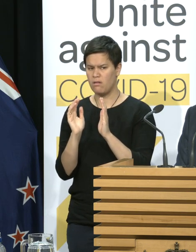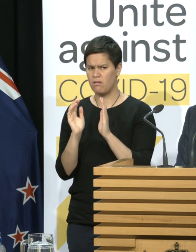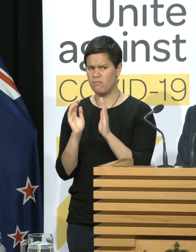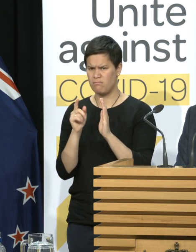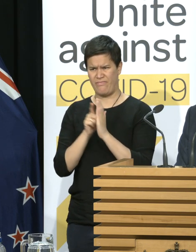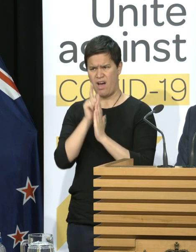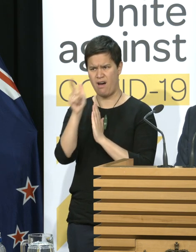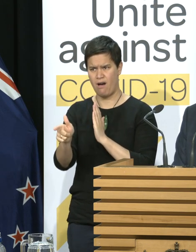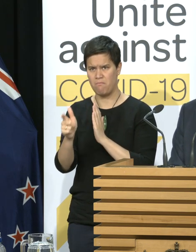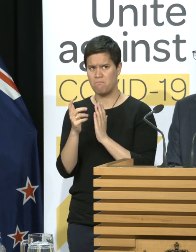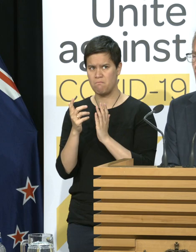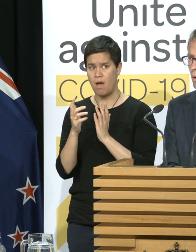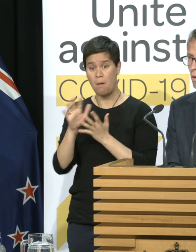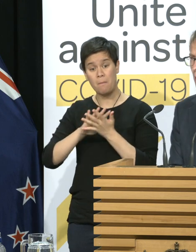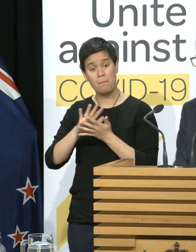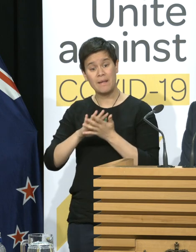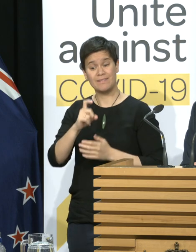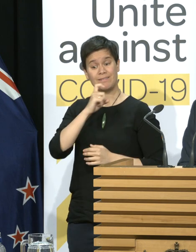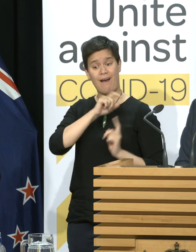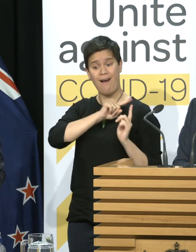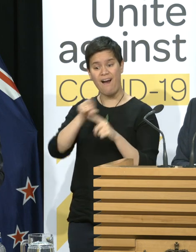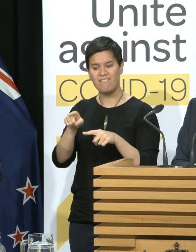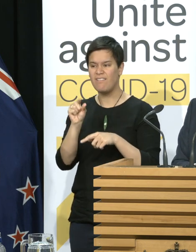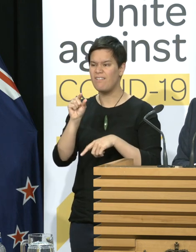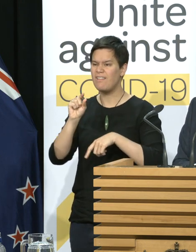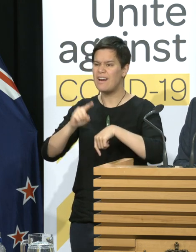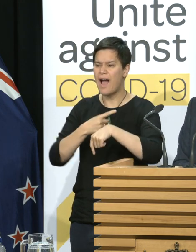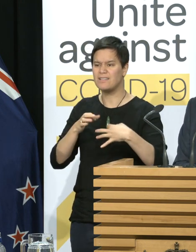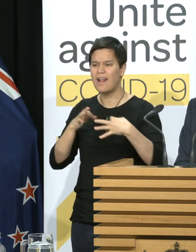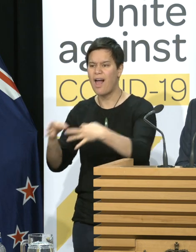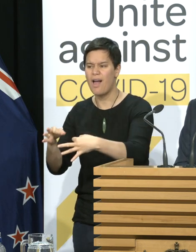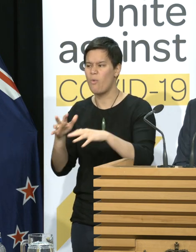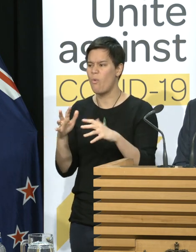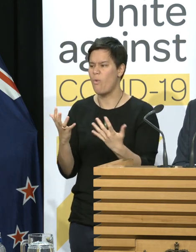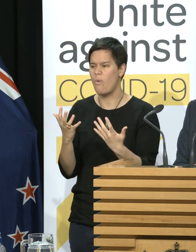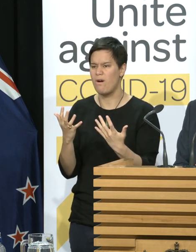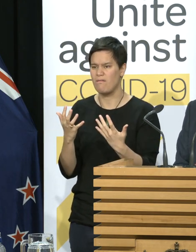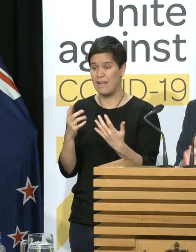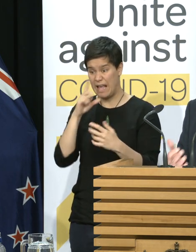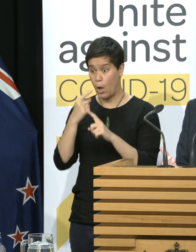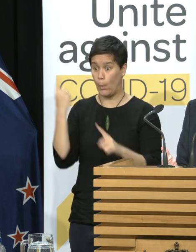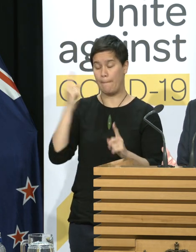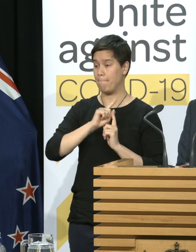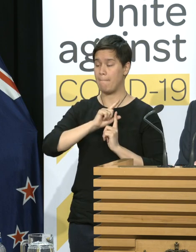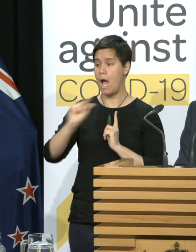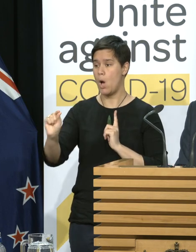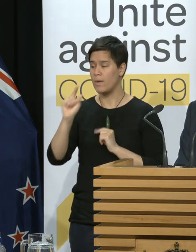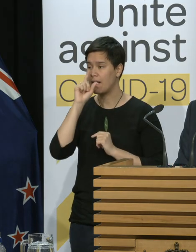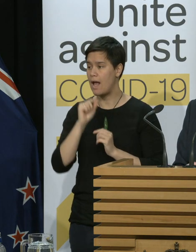and start testing people? Well, the public health units have people working every day through the break, and others on call as required.